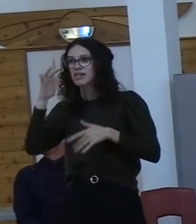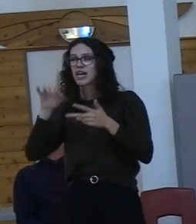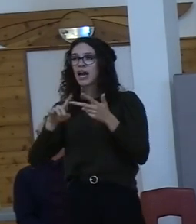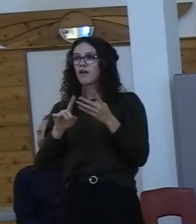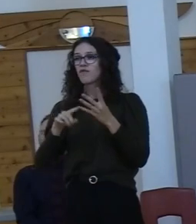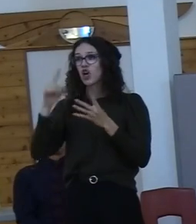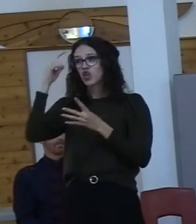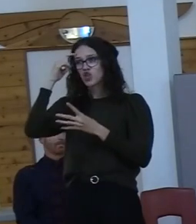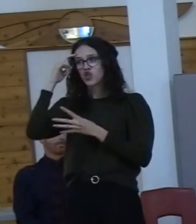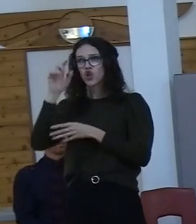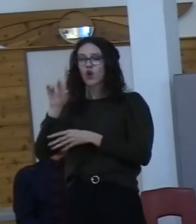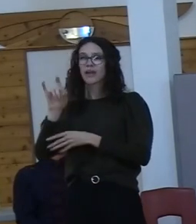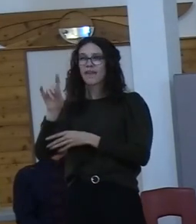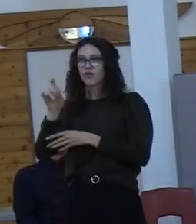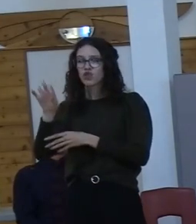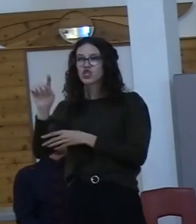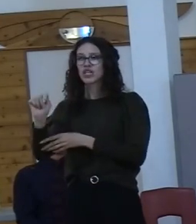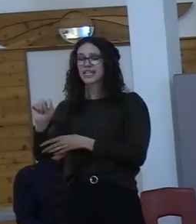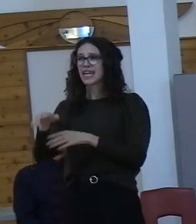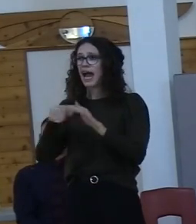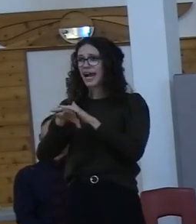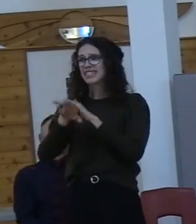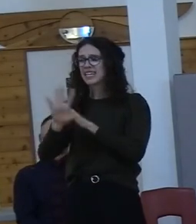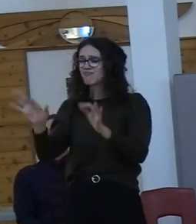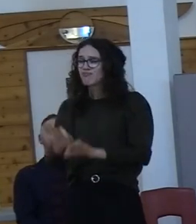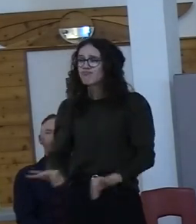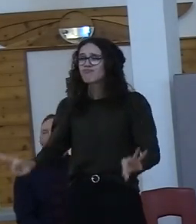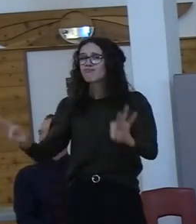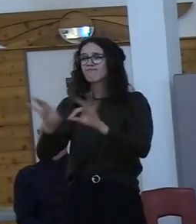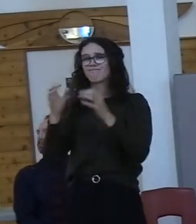And disability justice is a cornerstone of our work.